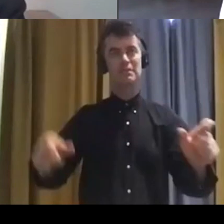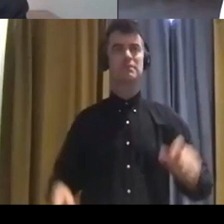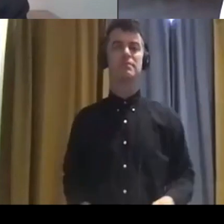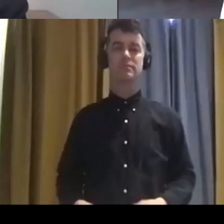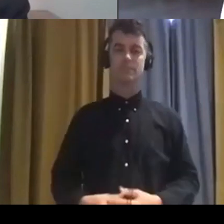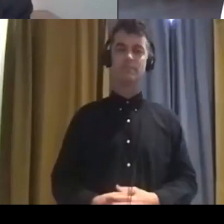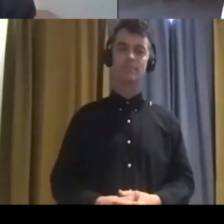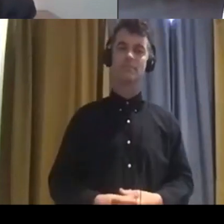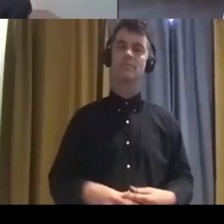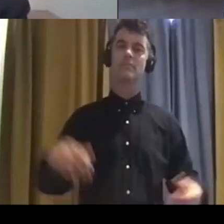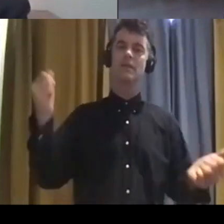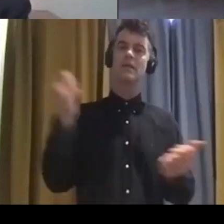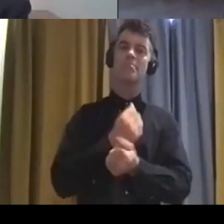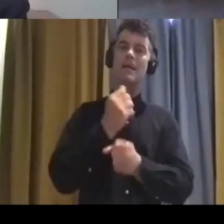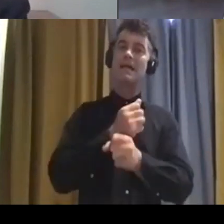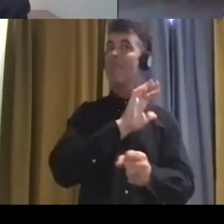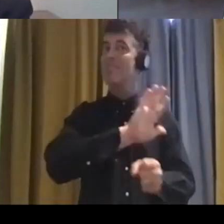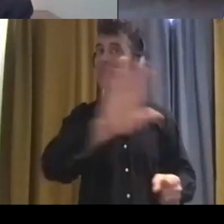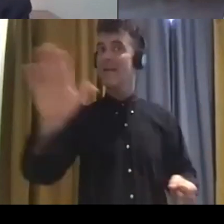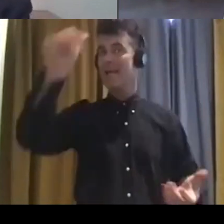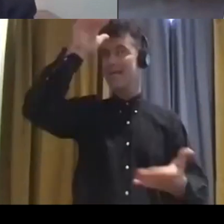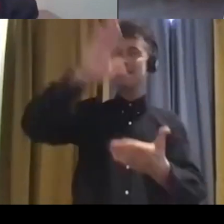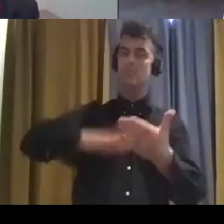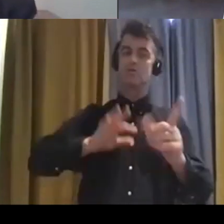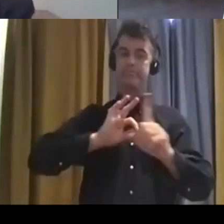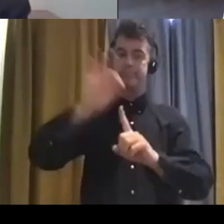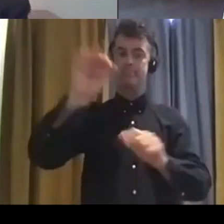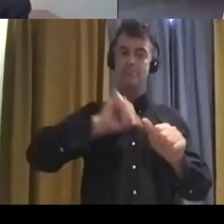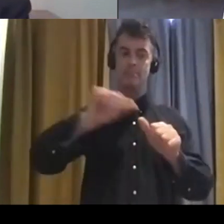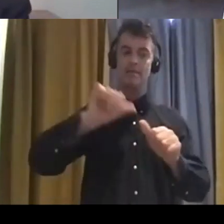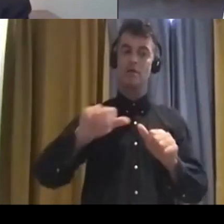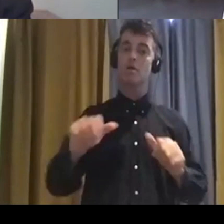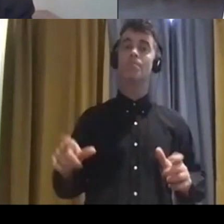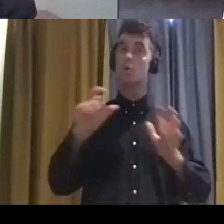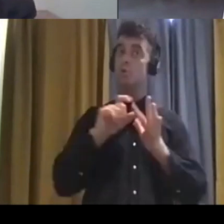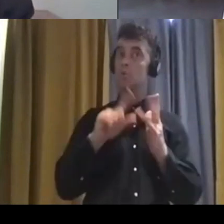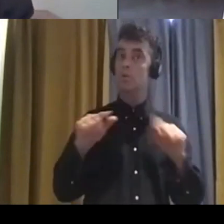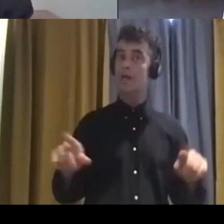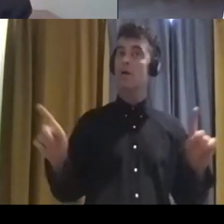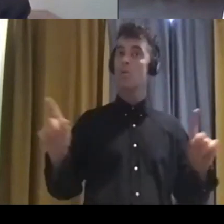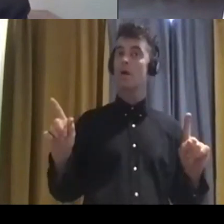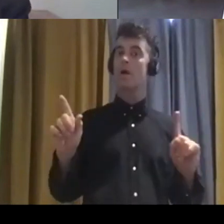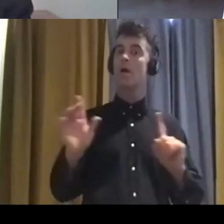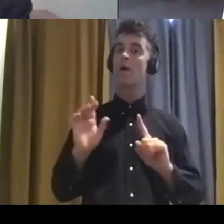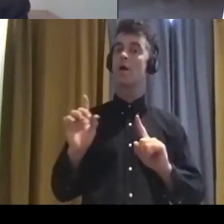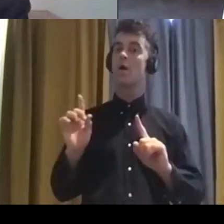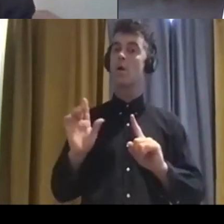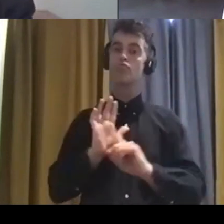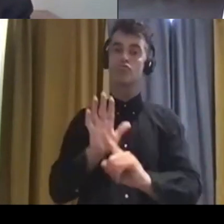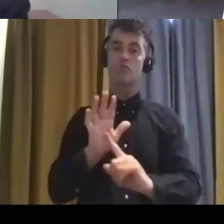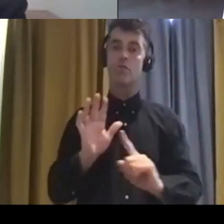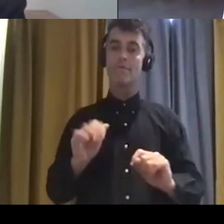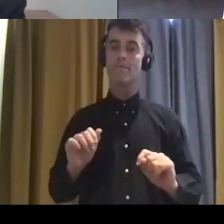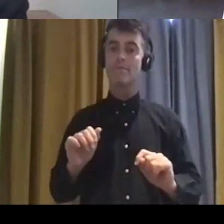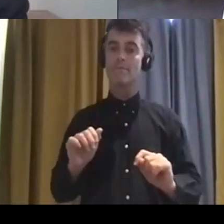to make their experiences better and to do that in order to drive values up or down.